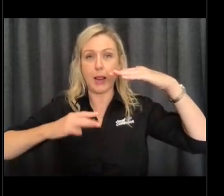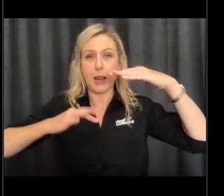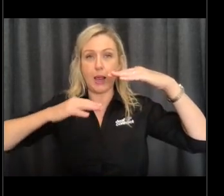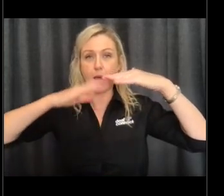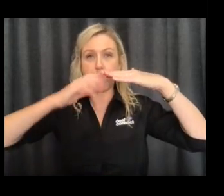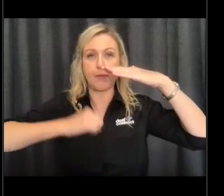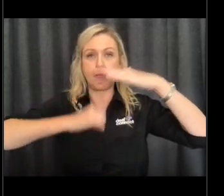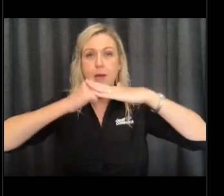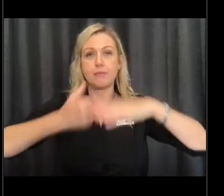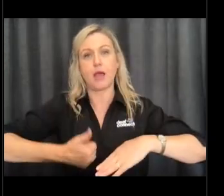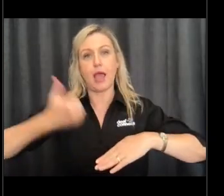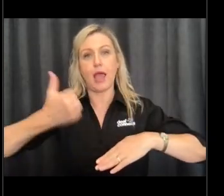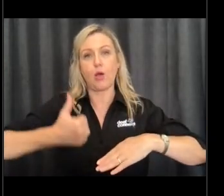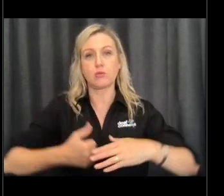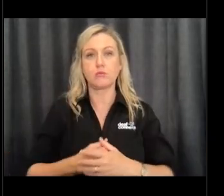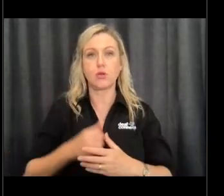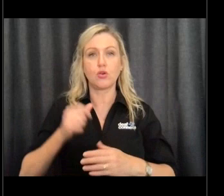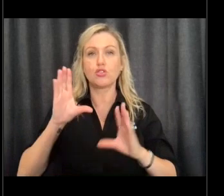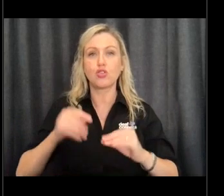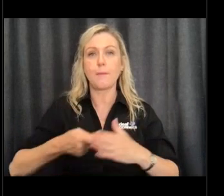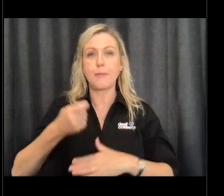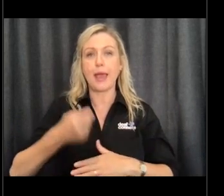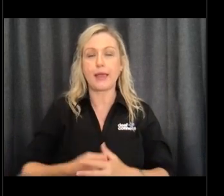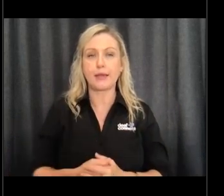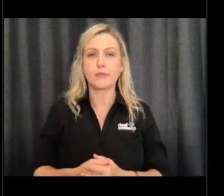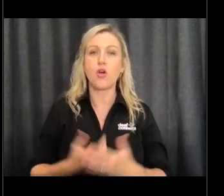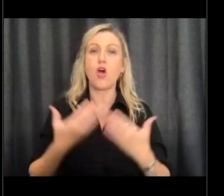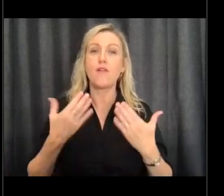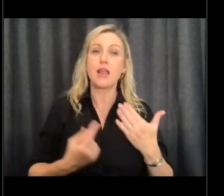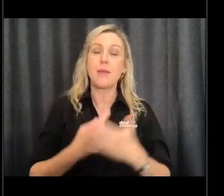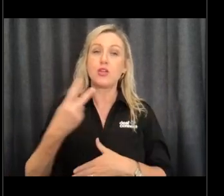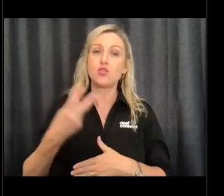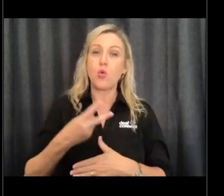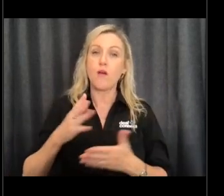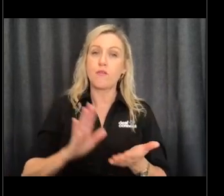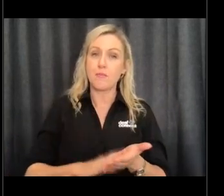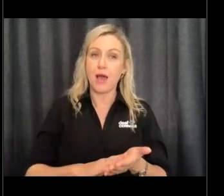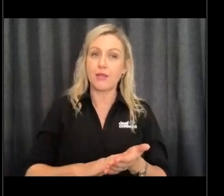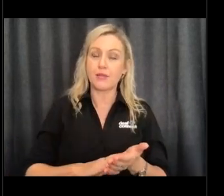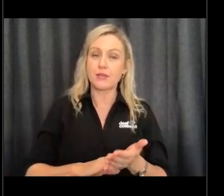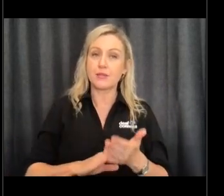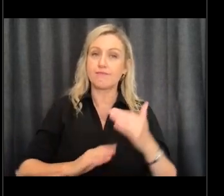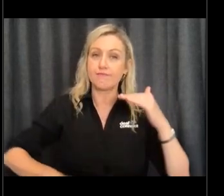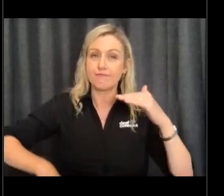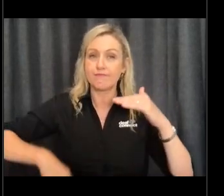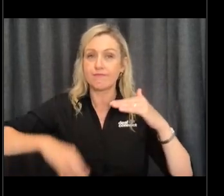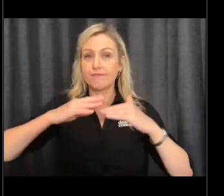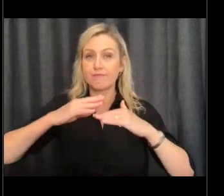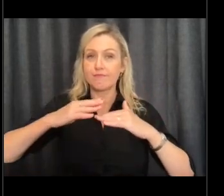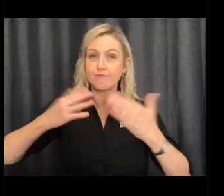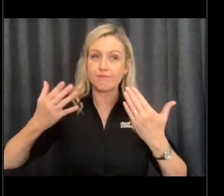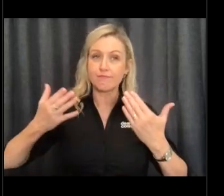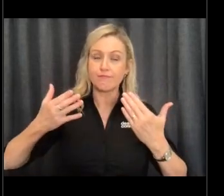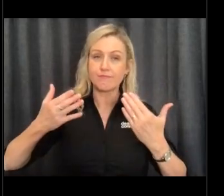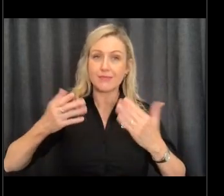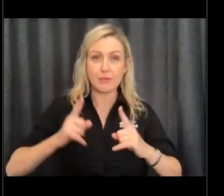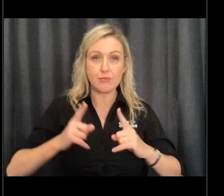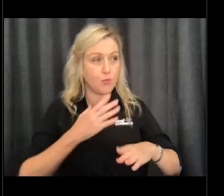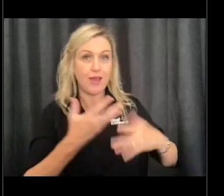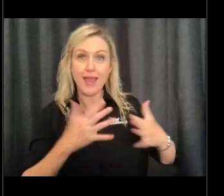The other thing that happens around the 12 months with temporary accommodation is the work might not be done.